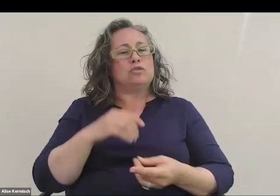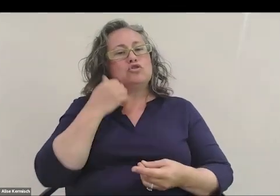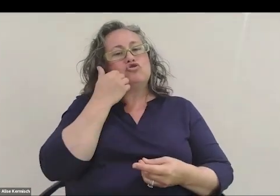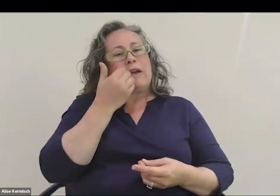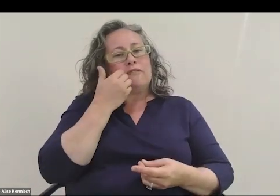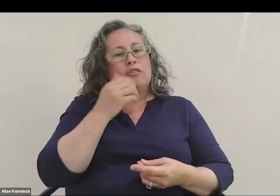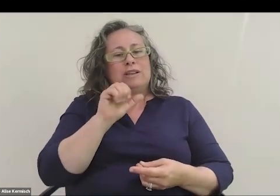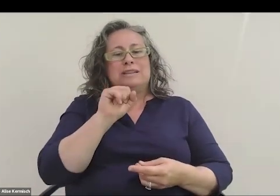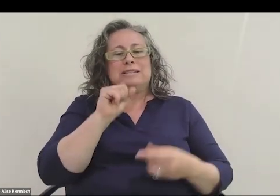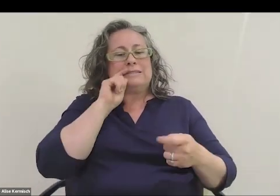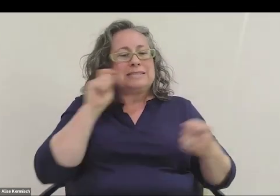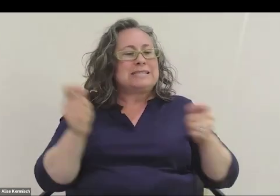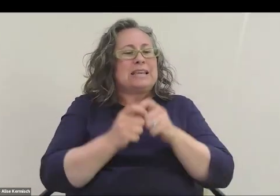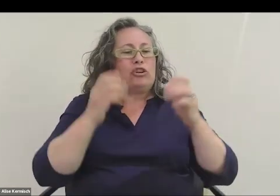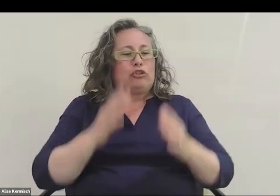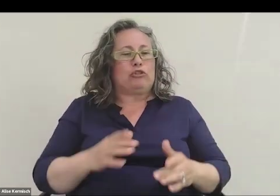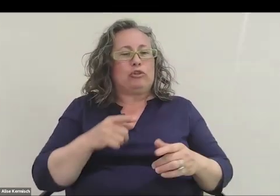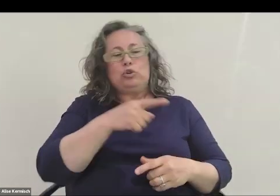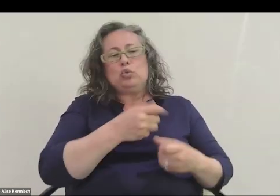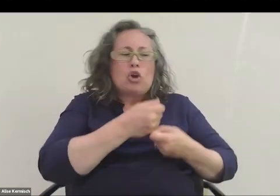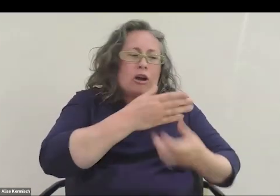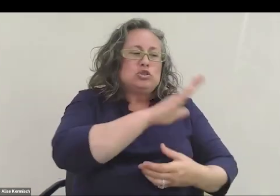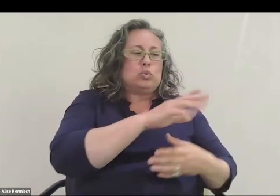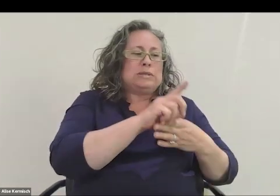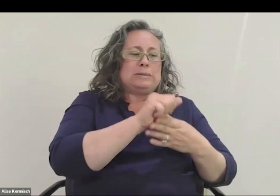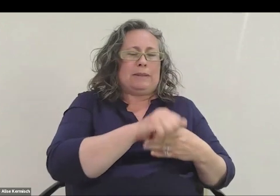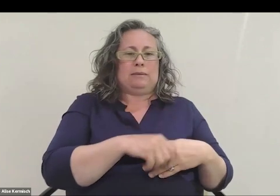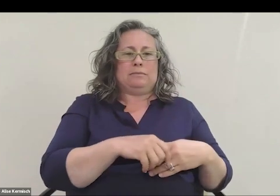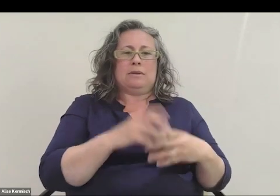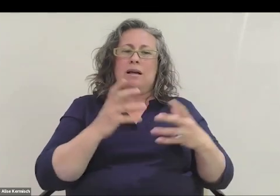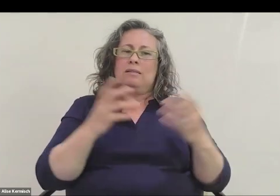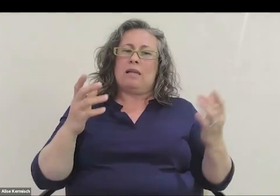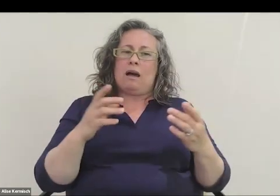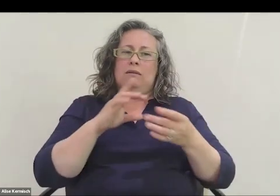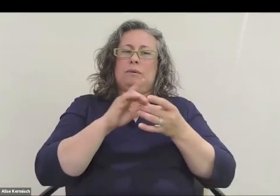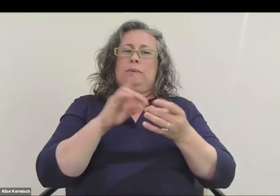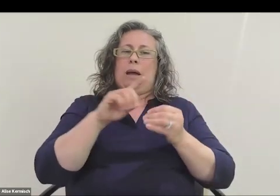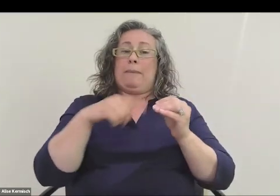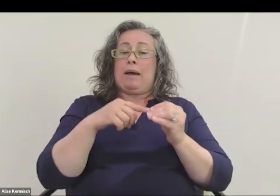that you caused your own disability or that you deserve it, sort of in a lot of rhetoric around HIV and AIDS through